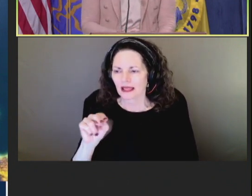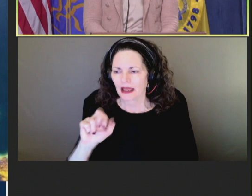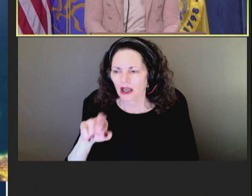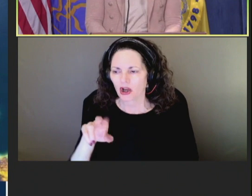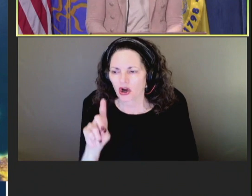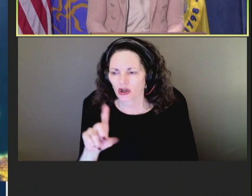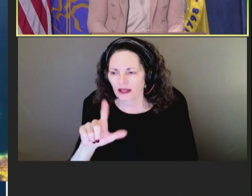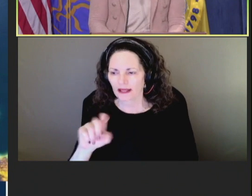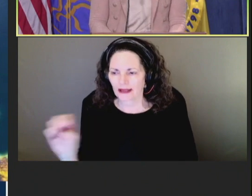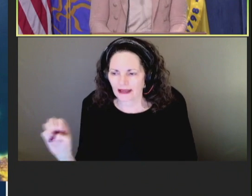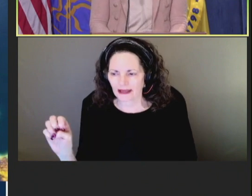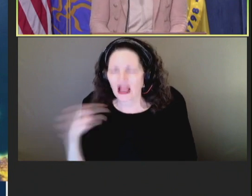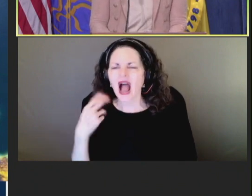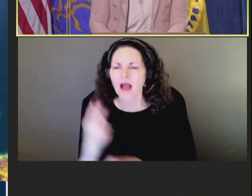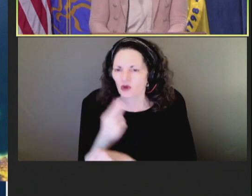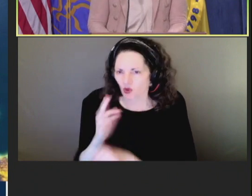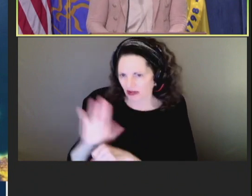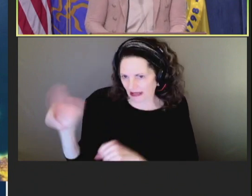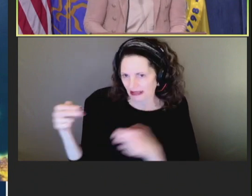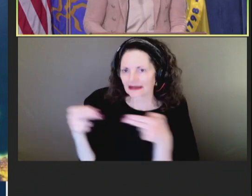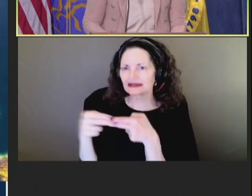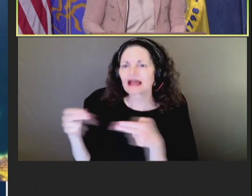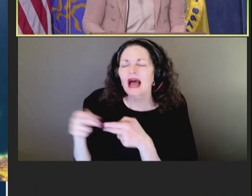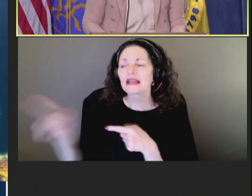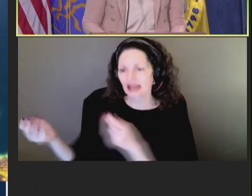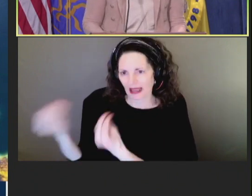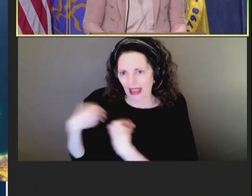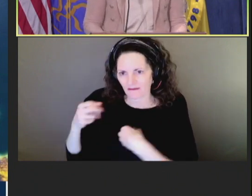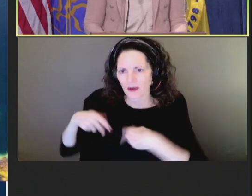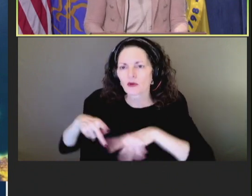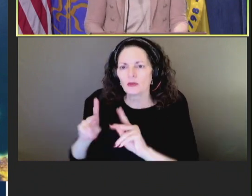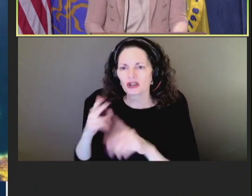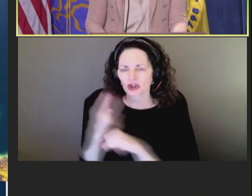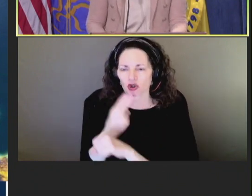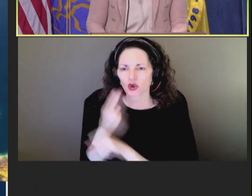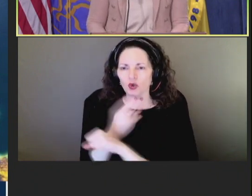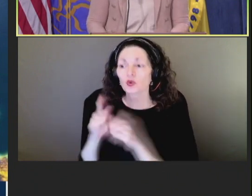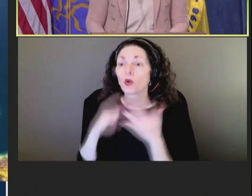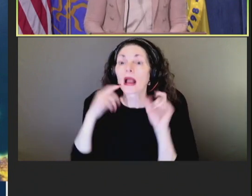with his permission and as an example of what can be done. He also invited me to their Great